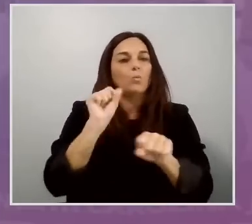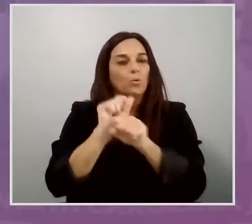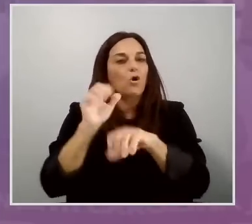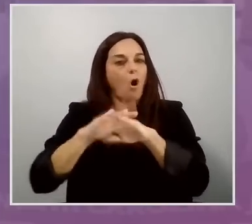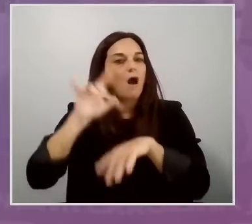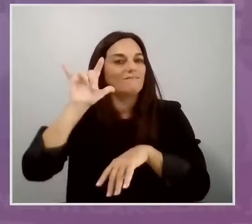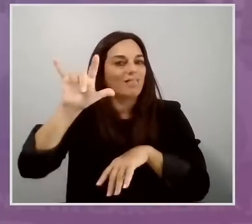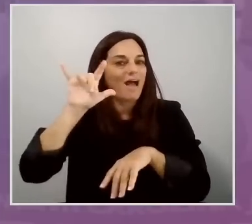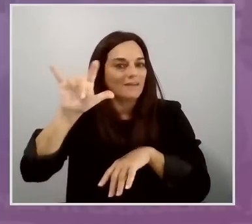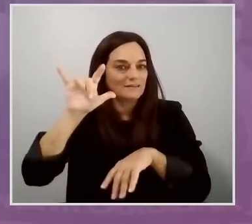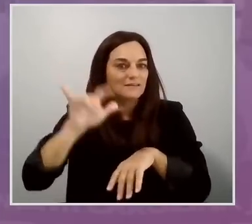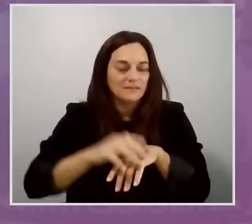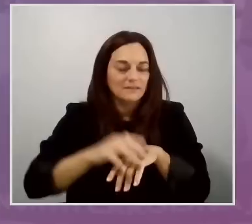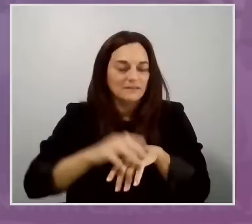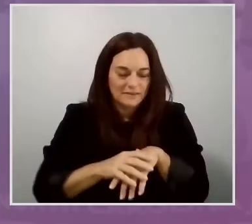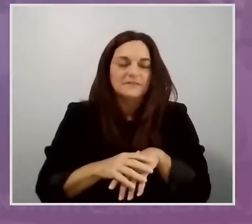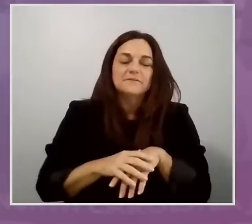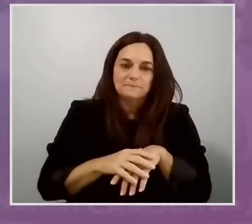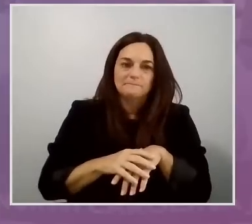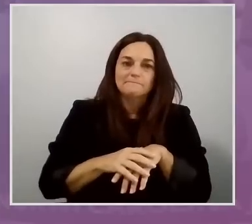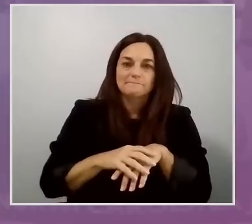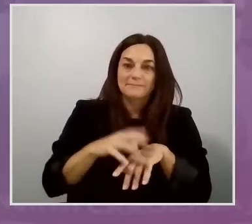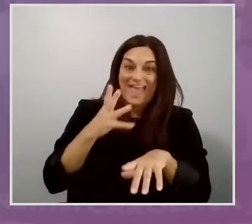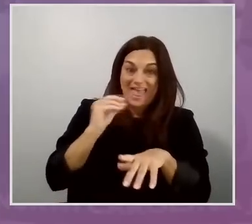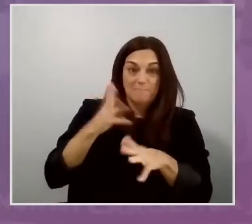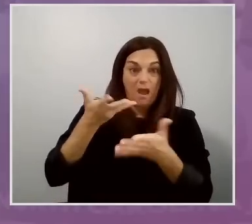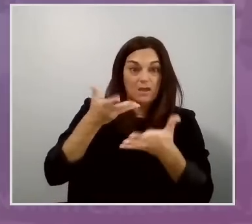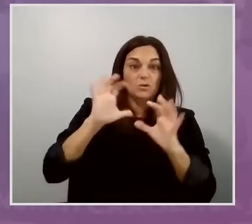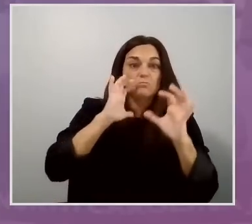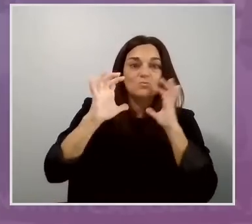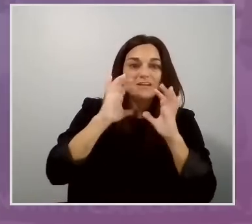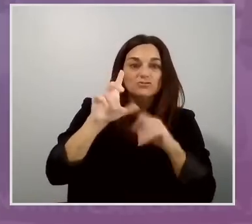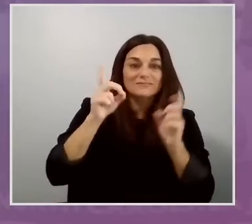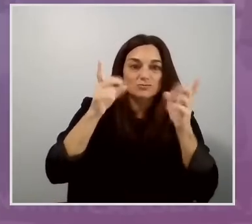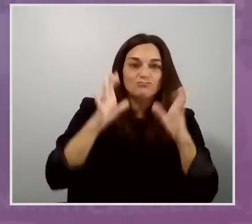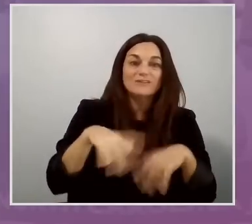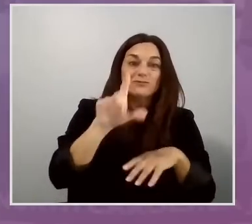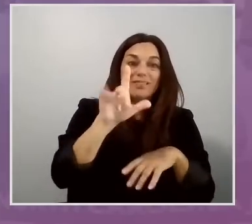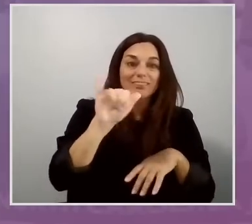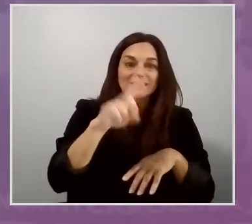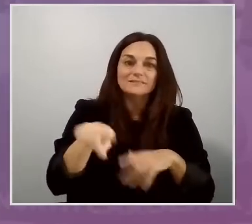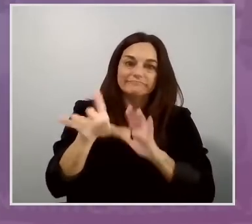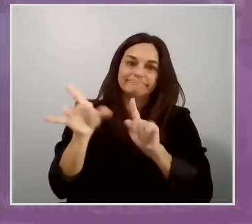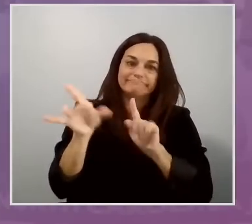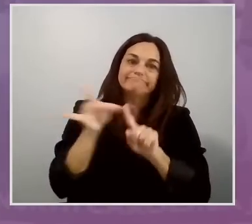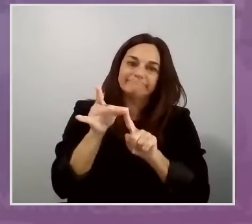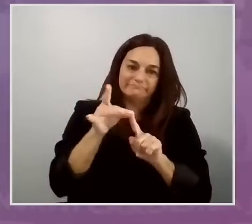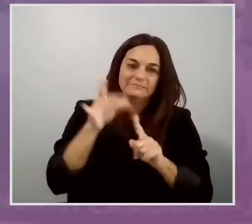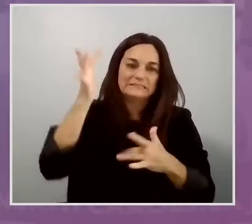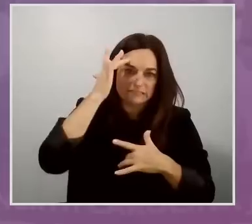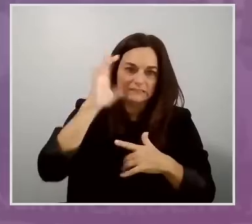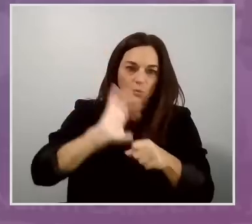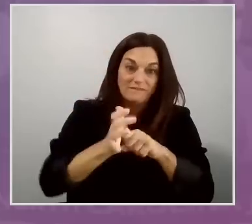STAFF, HE DOESN'T WORK ON OUR STAFF, BUT WORKS ON THE FLIGHT.